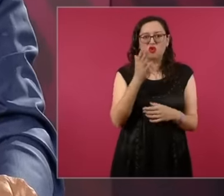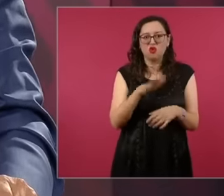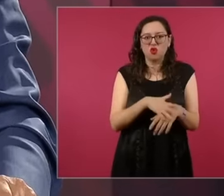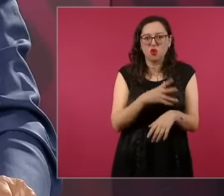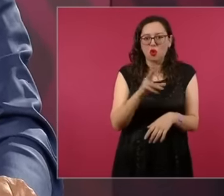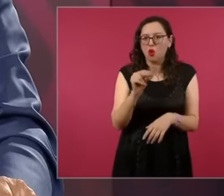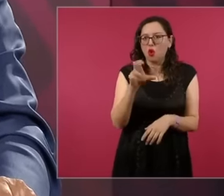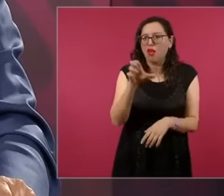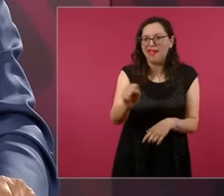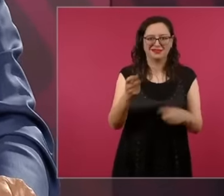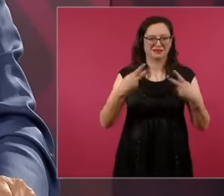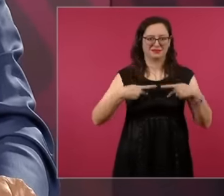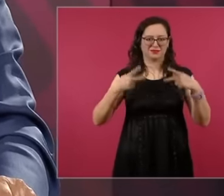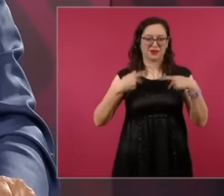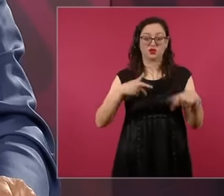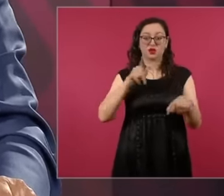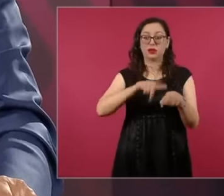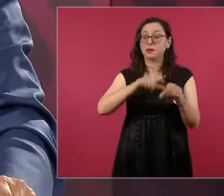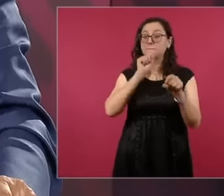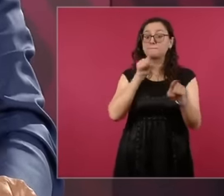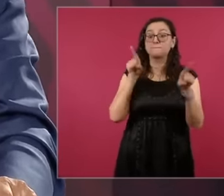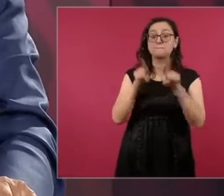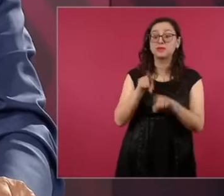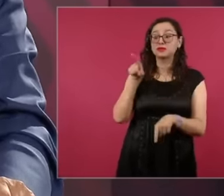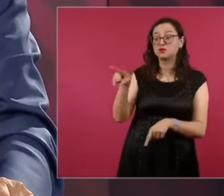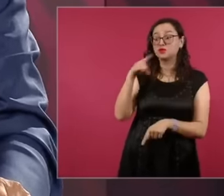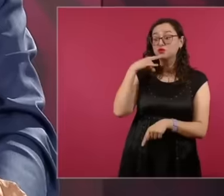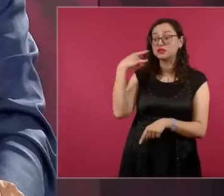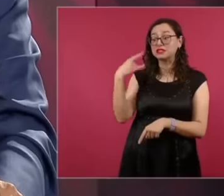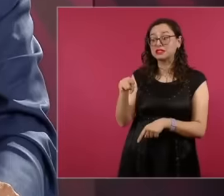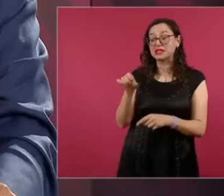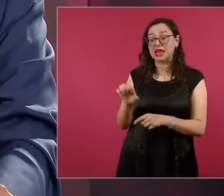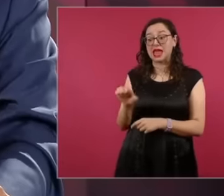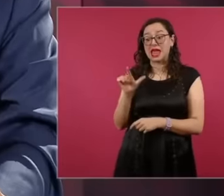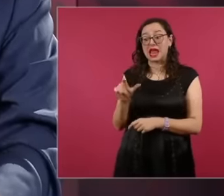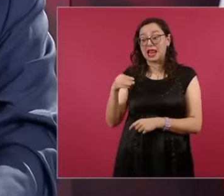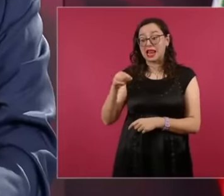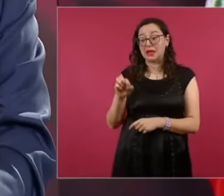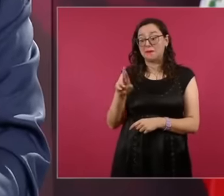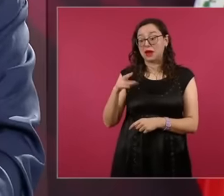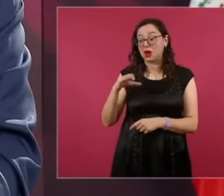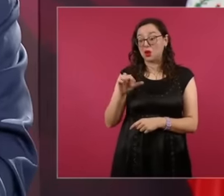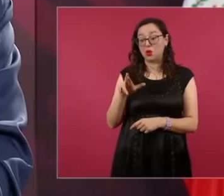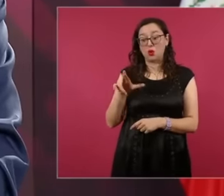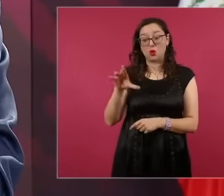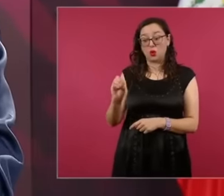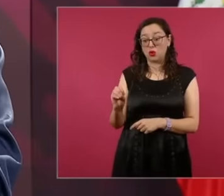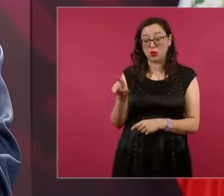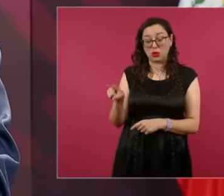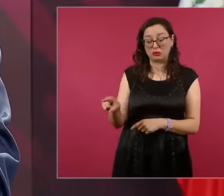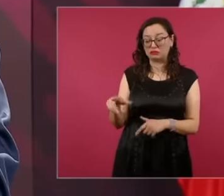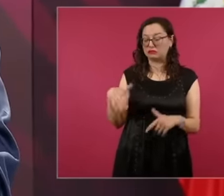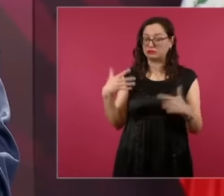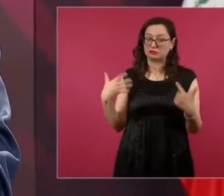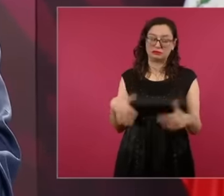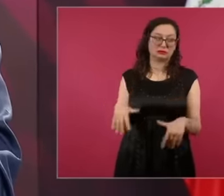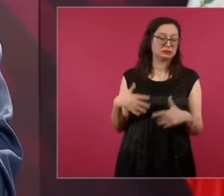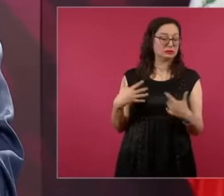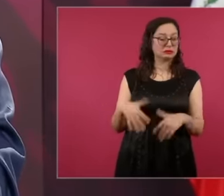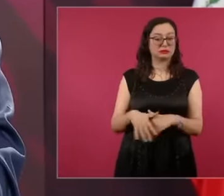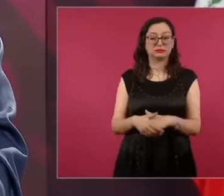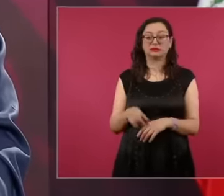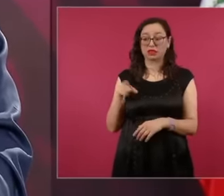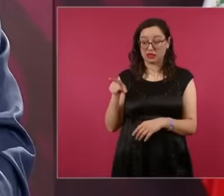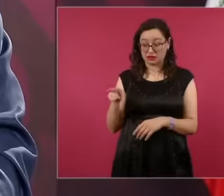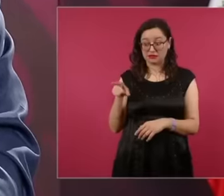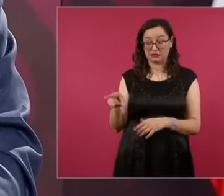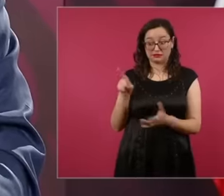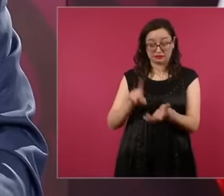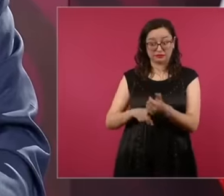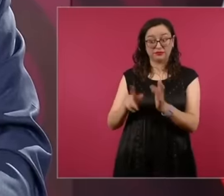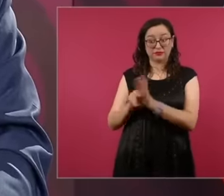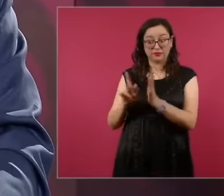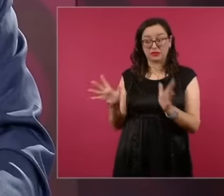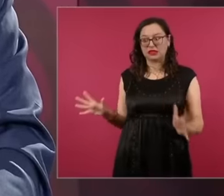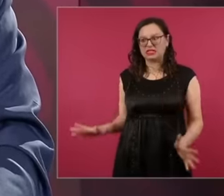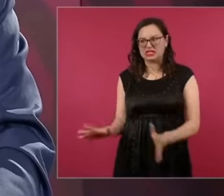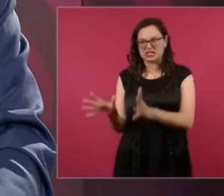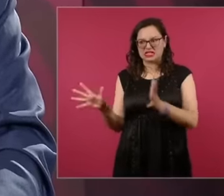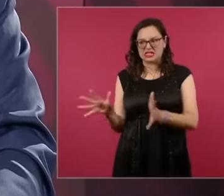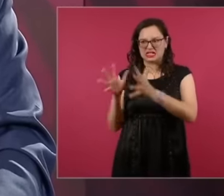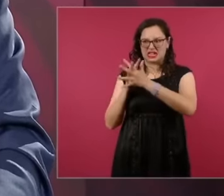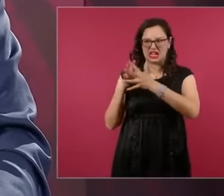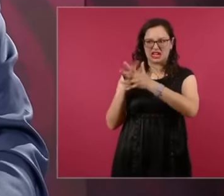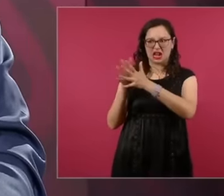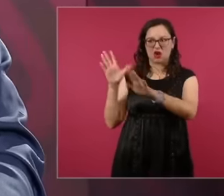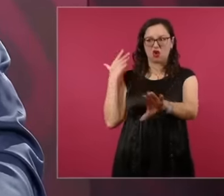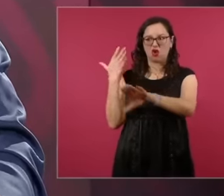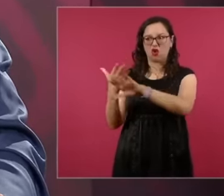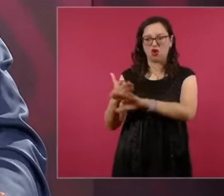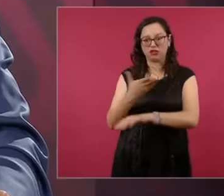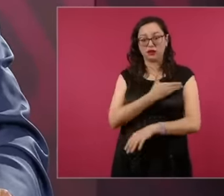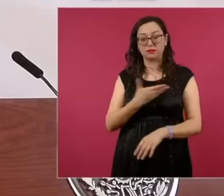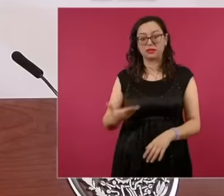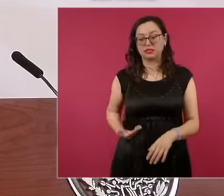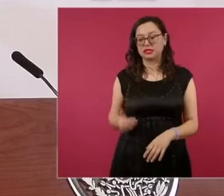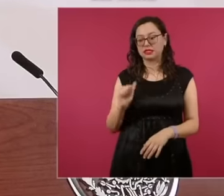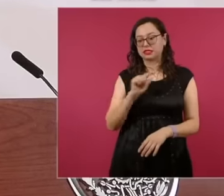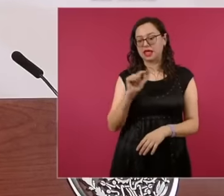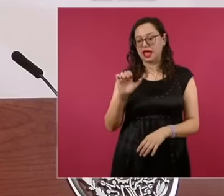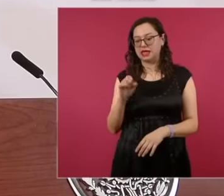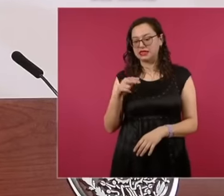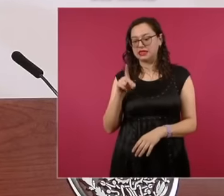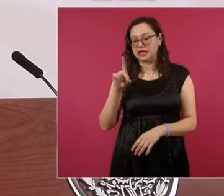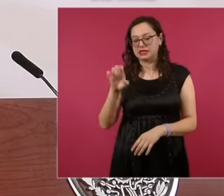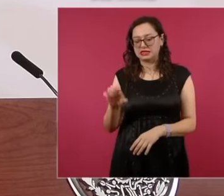Chile, it is a newspaper that encouraged the coup d'état against the president but